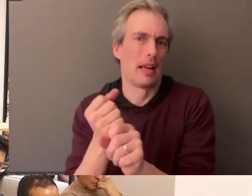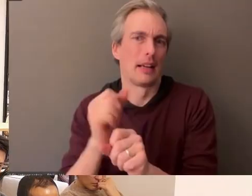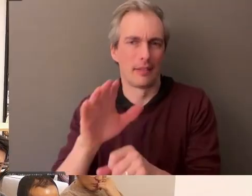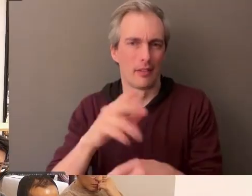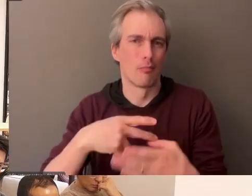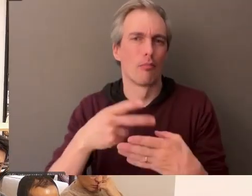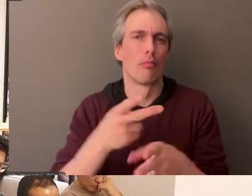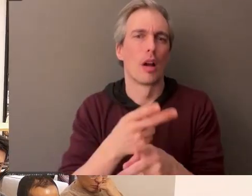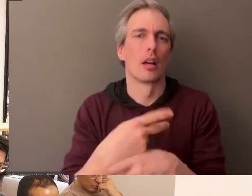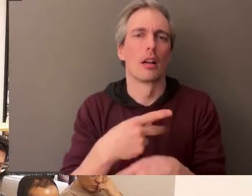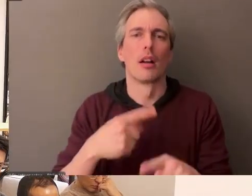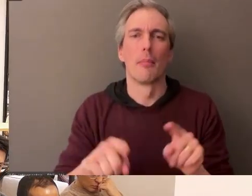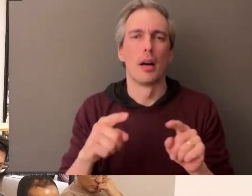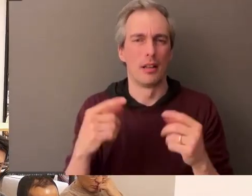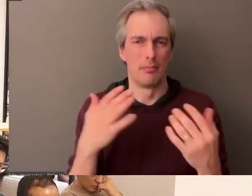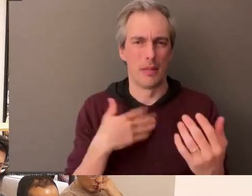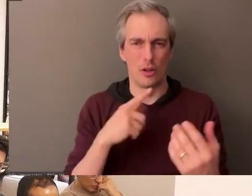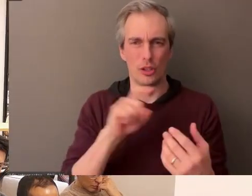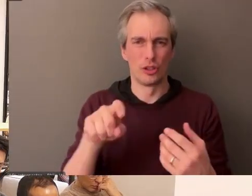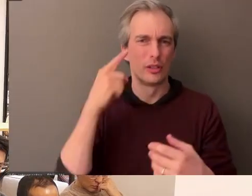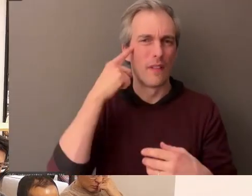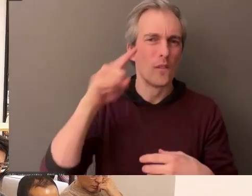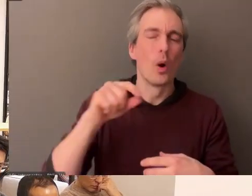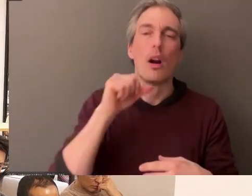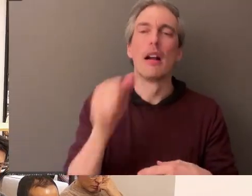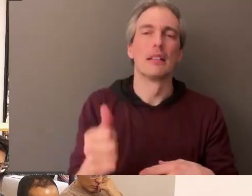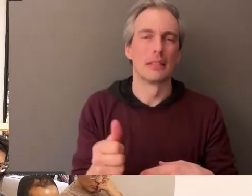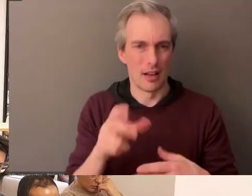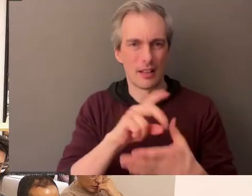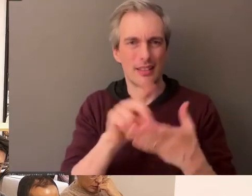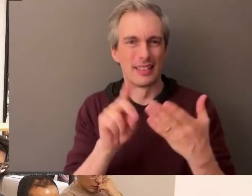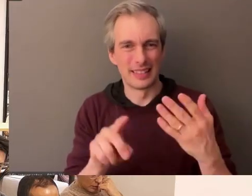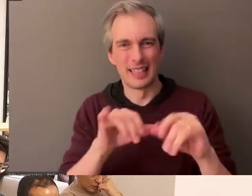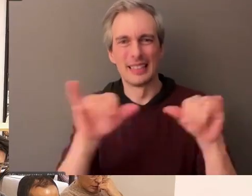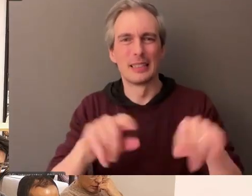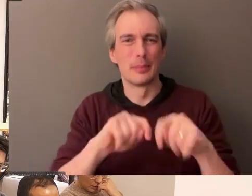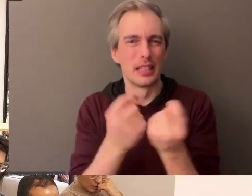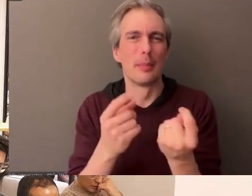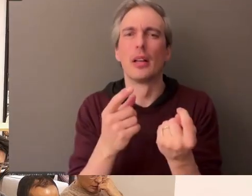whether the criteria will just become... Just don't detach the components.